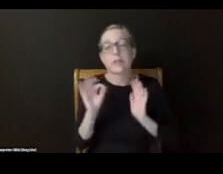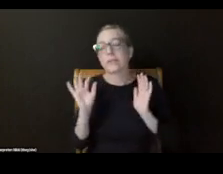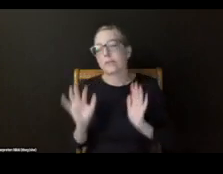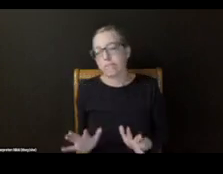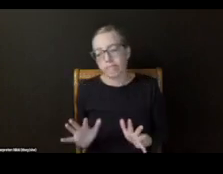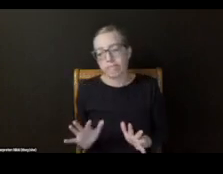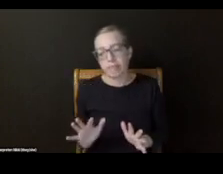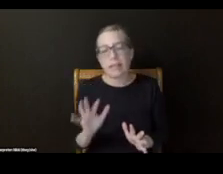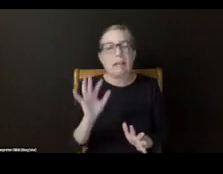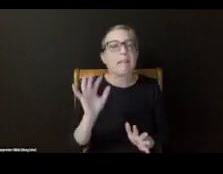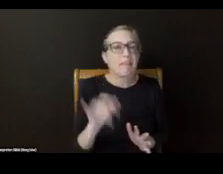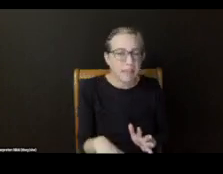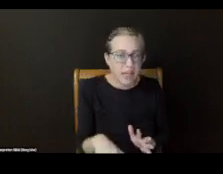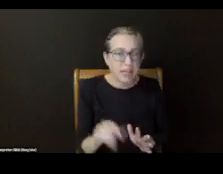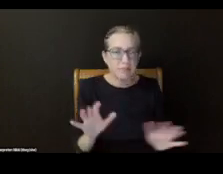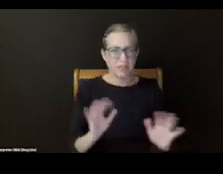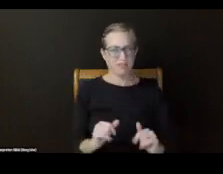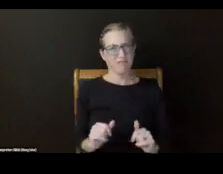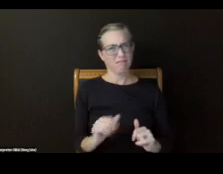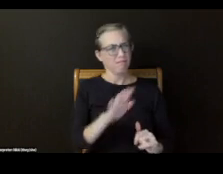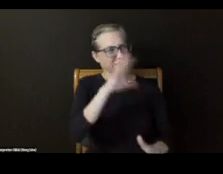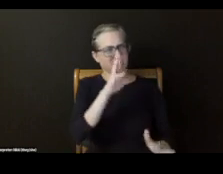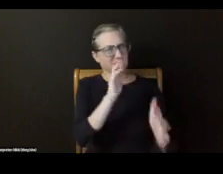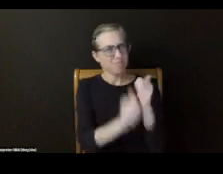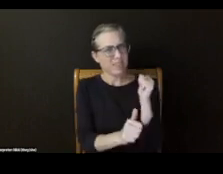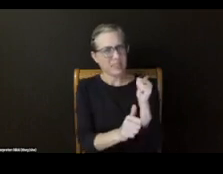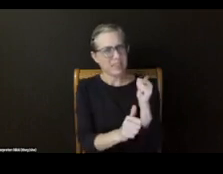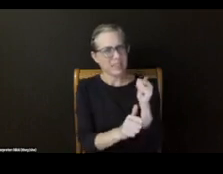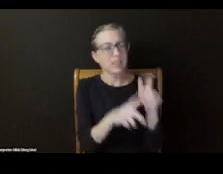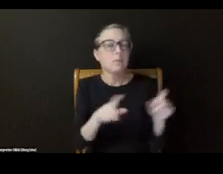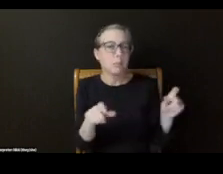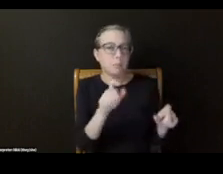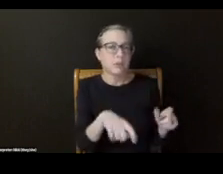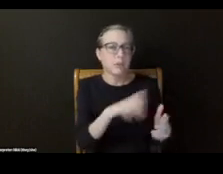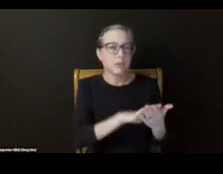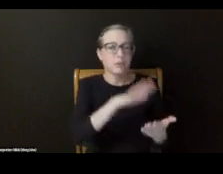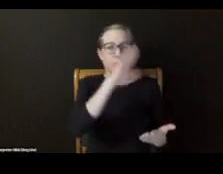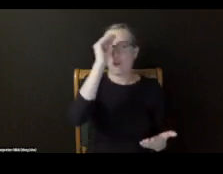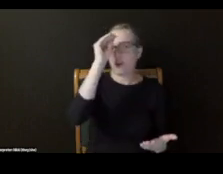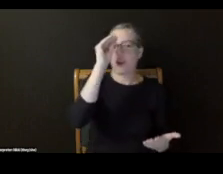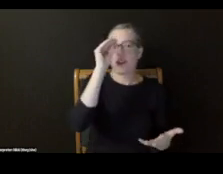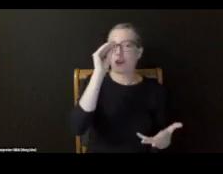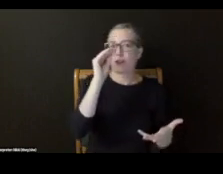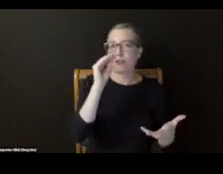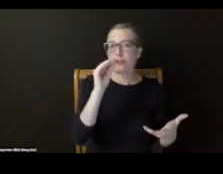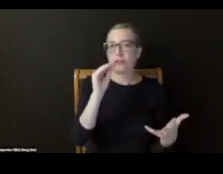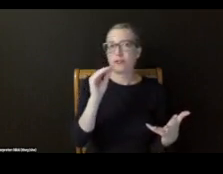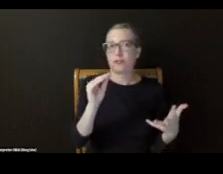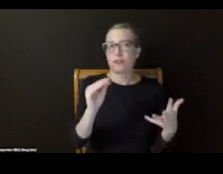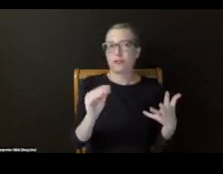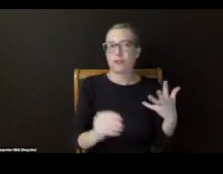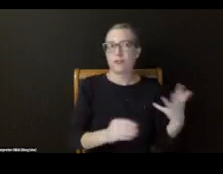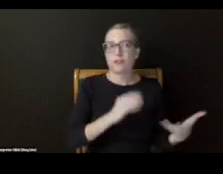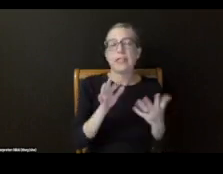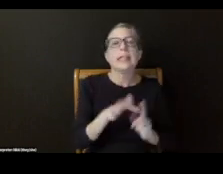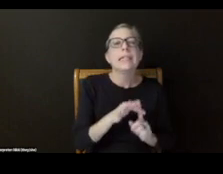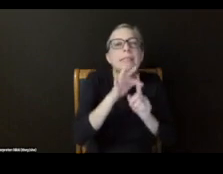like that's mean, like people need to, especially people in the medical profession,